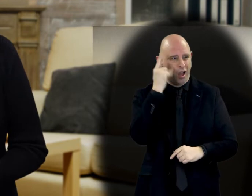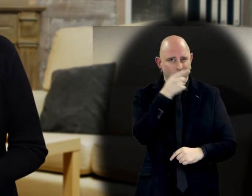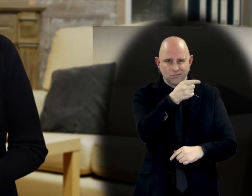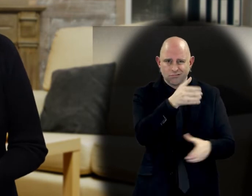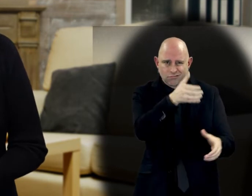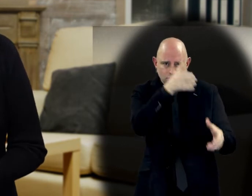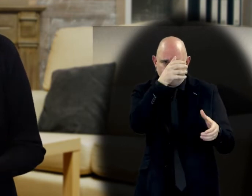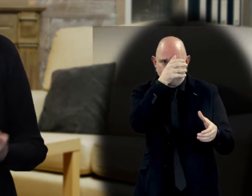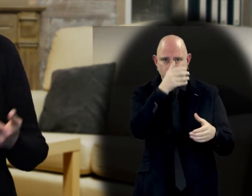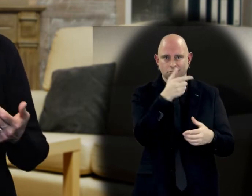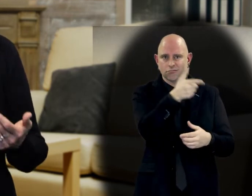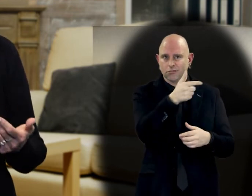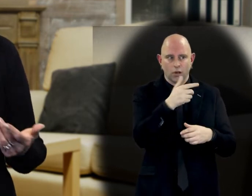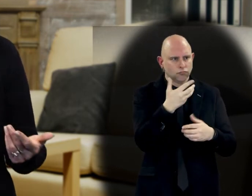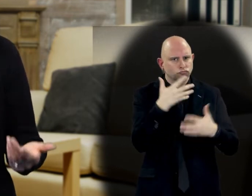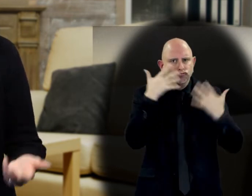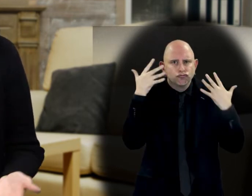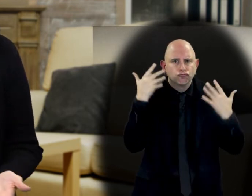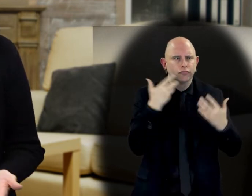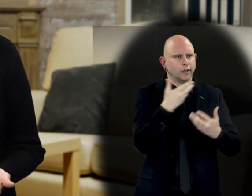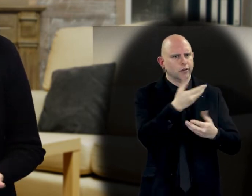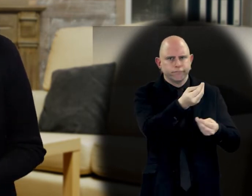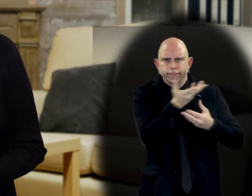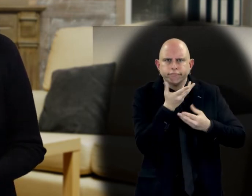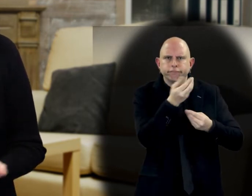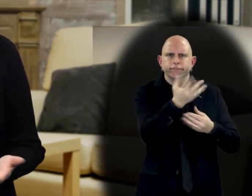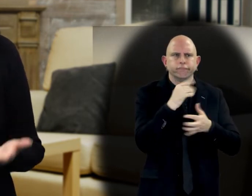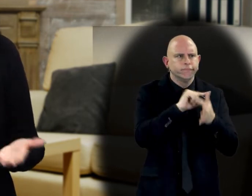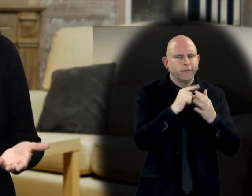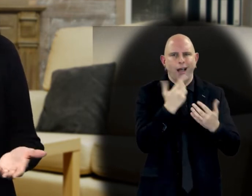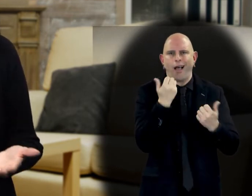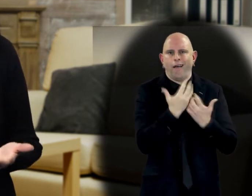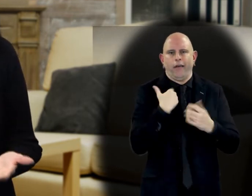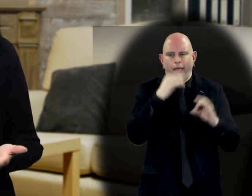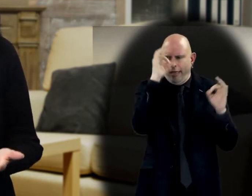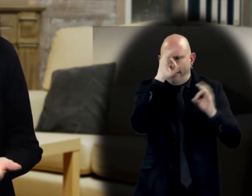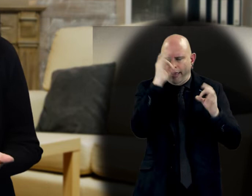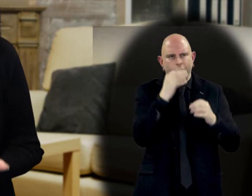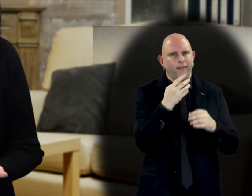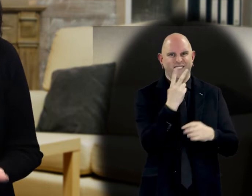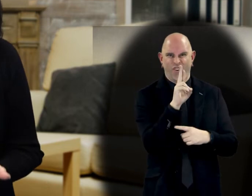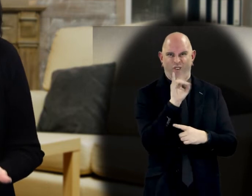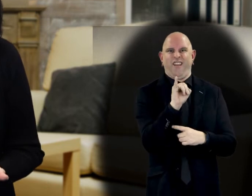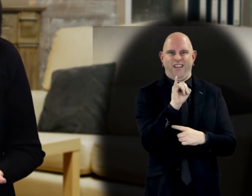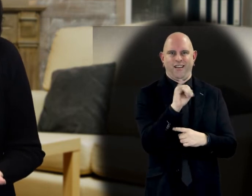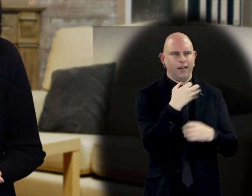She explained how VRI works, confirmed that I already had the technology that I'd need